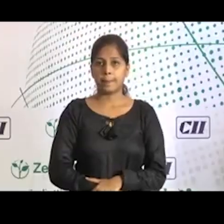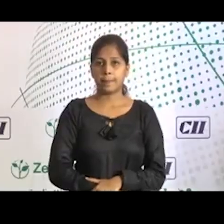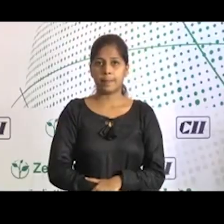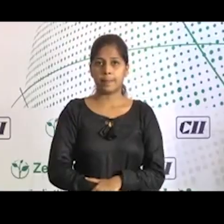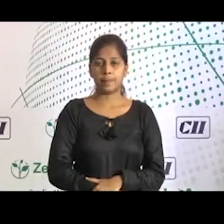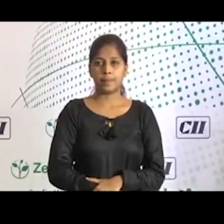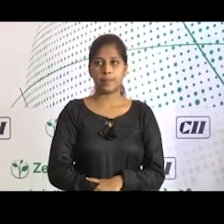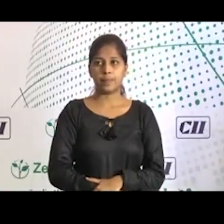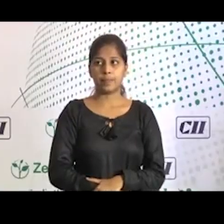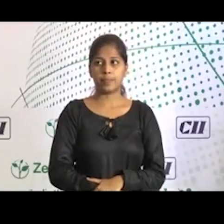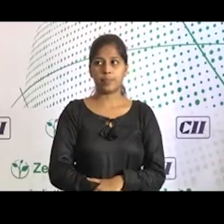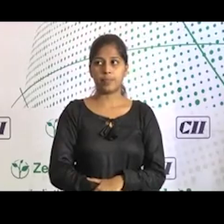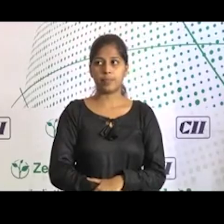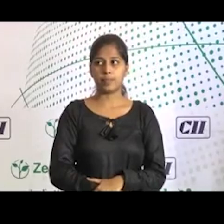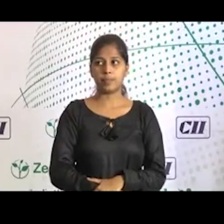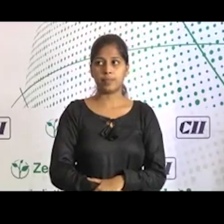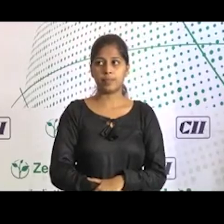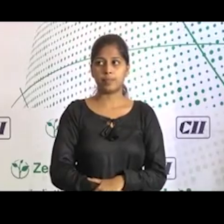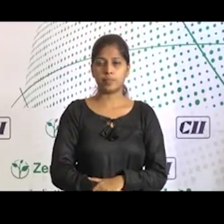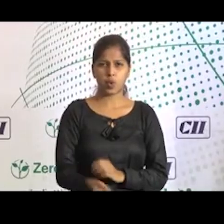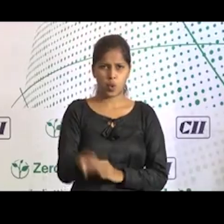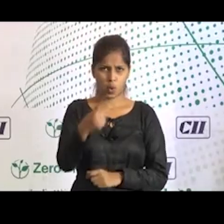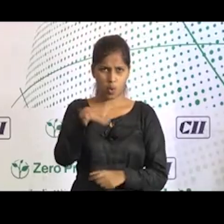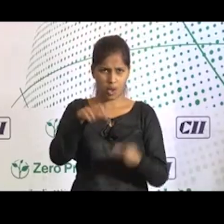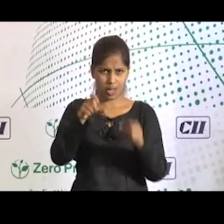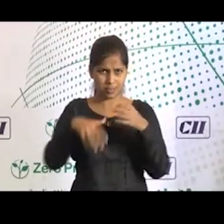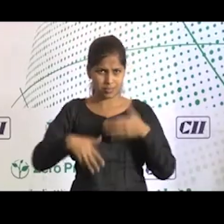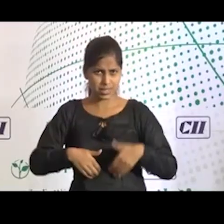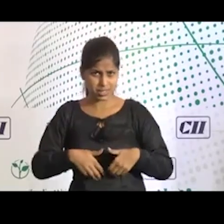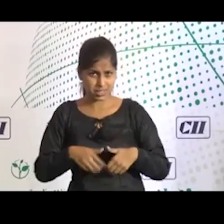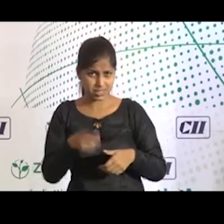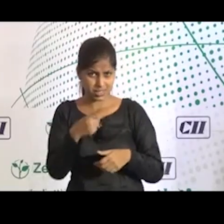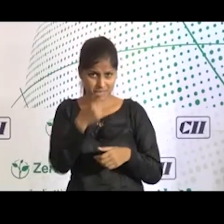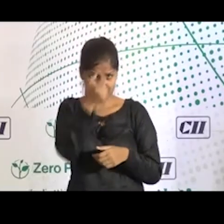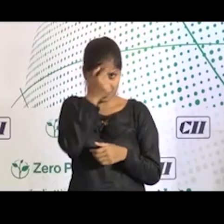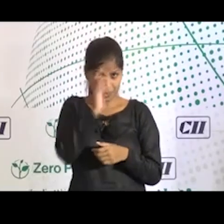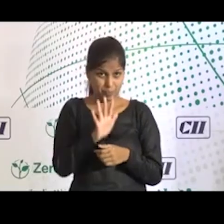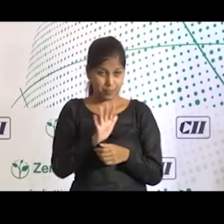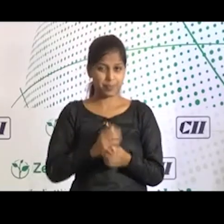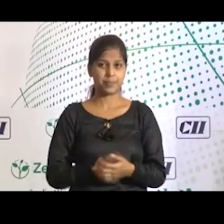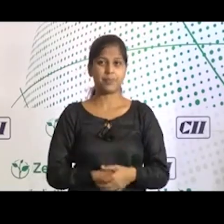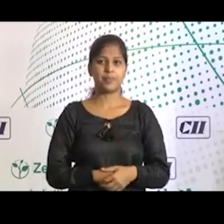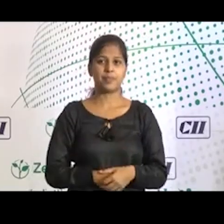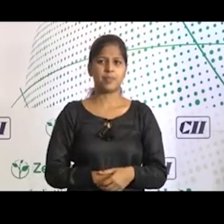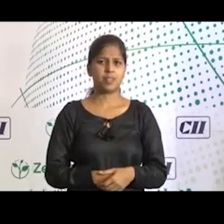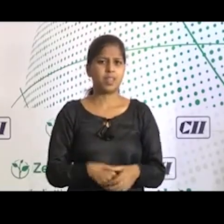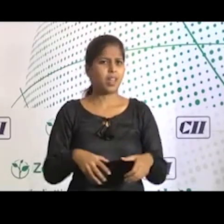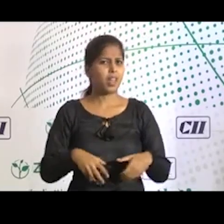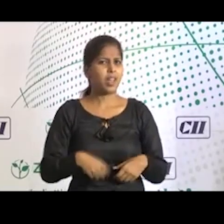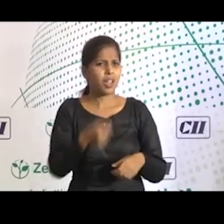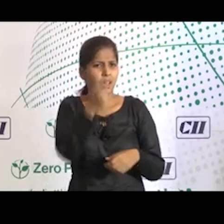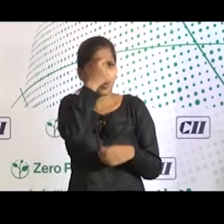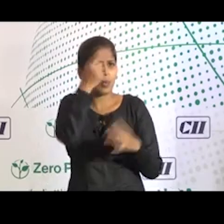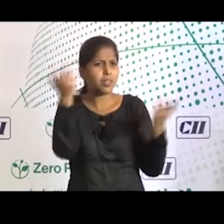I'm presuming hunger wasn't really a problem, was it?